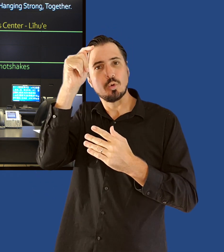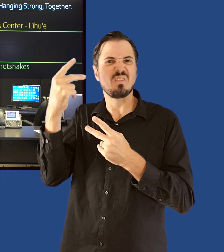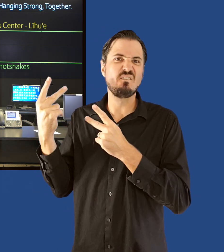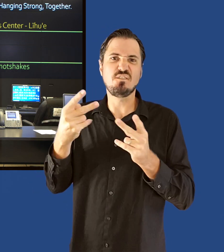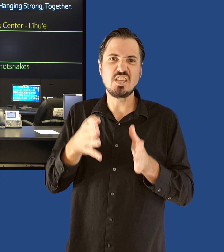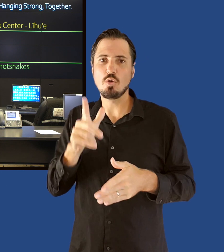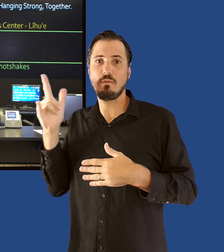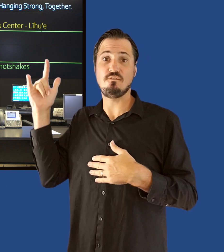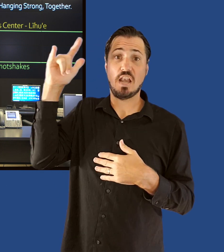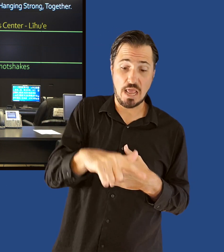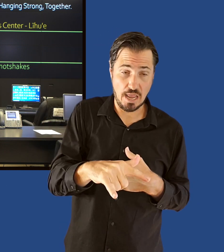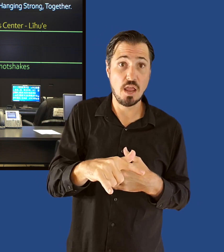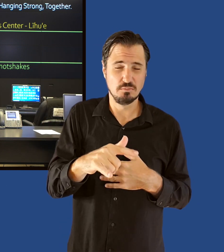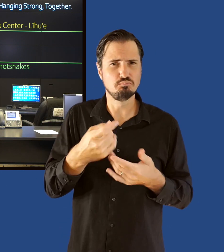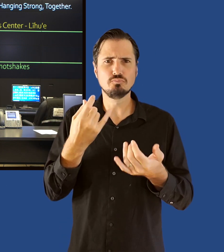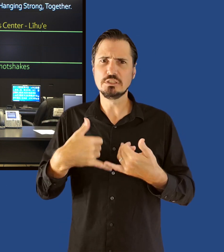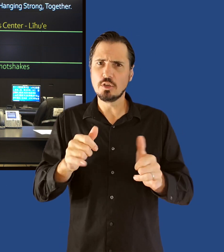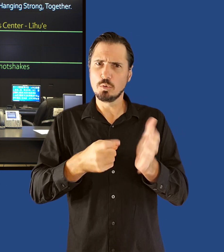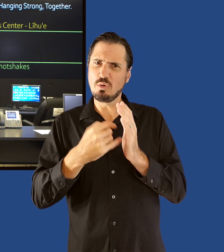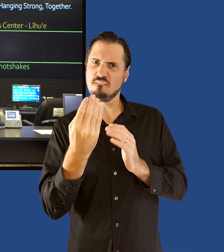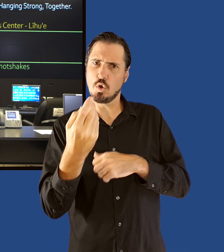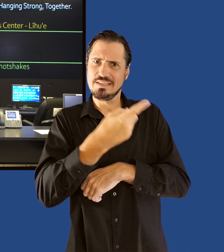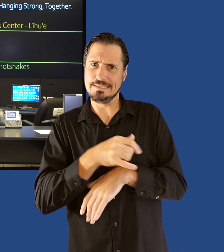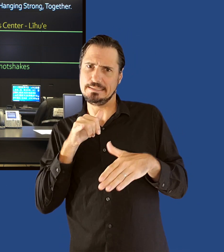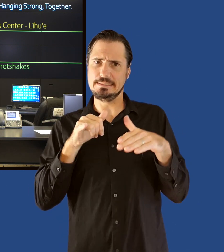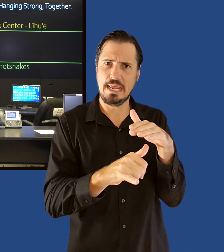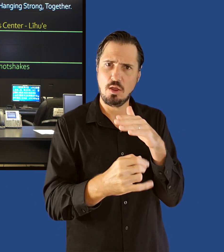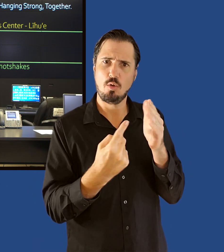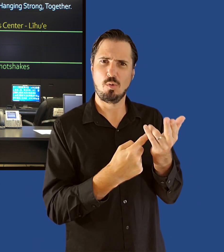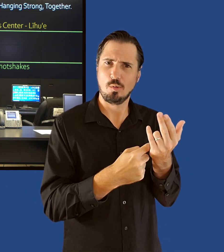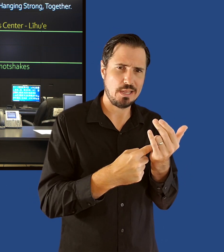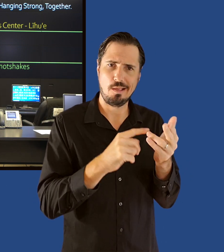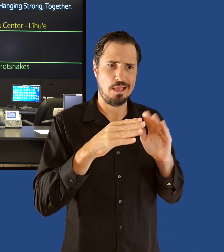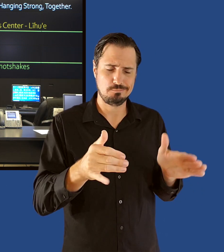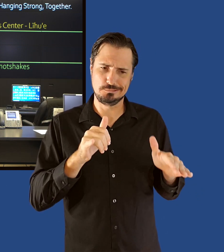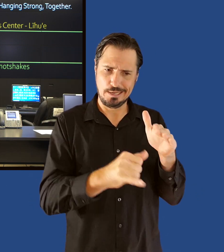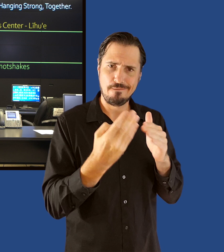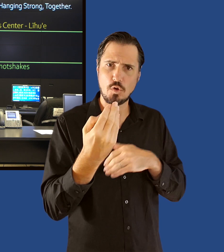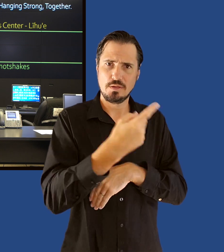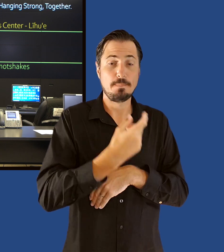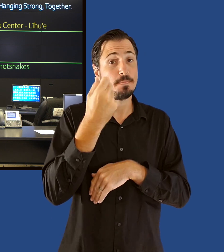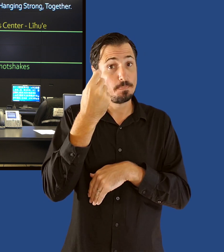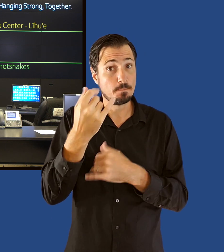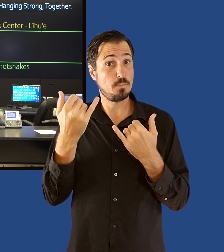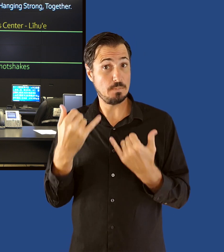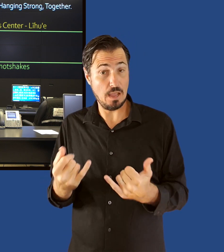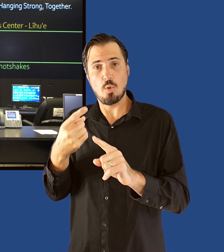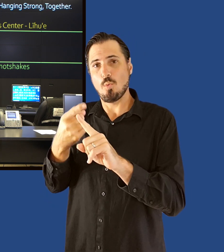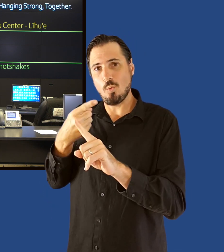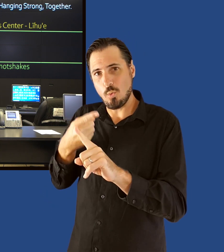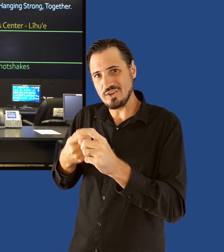We are still learning the details of this new rule, but according to law enforcement, if a quarantined visitor is found in a rental vehicle,